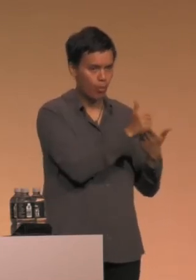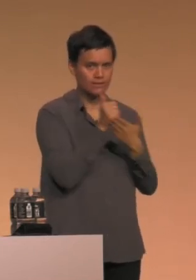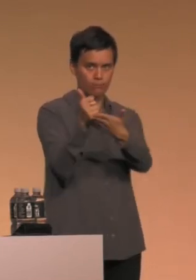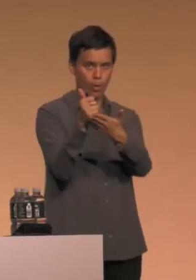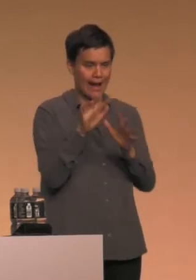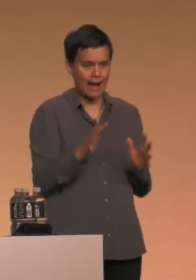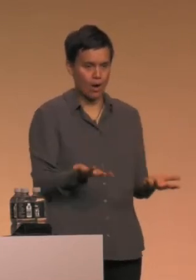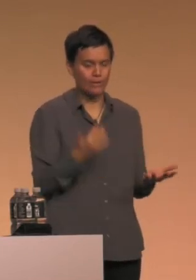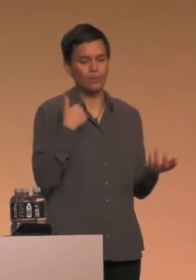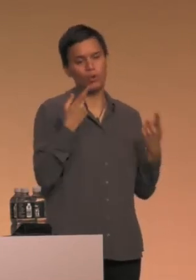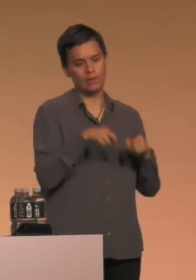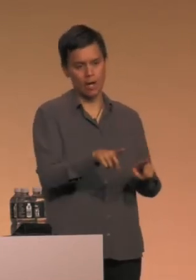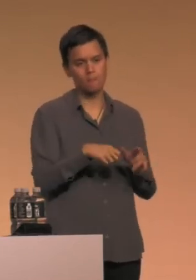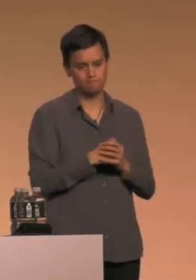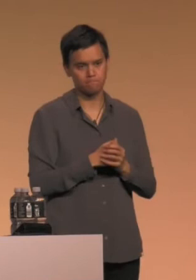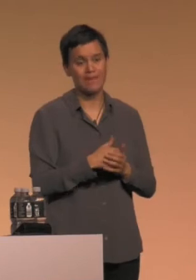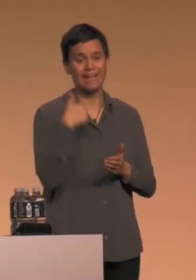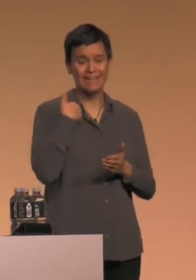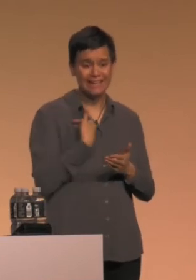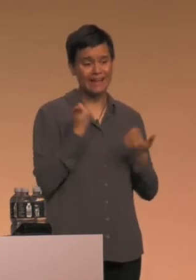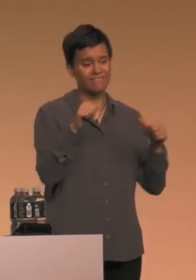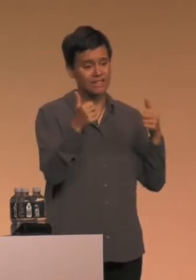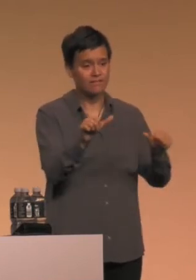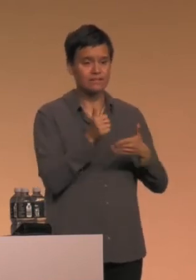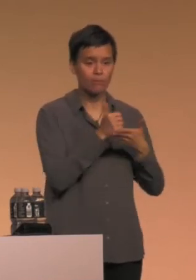Staff need effective, supportive leaders who possess integrity